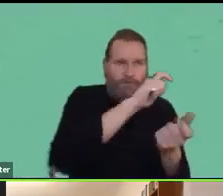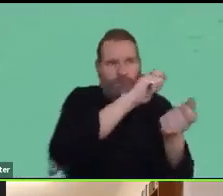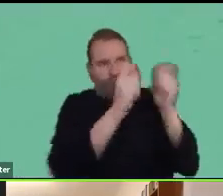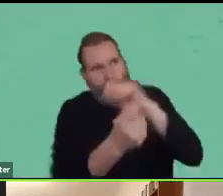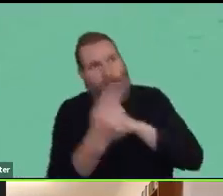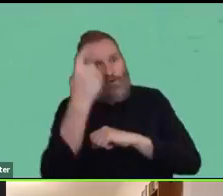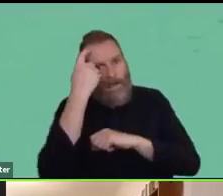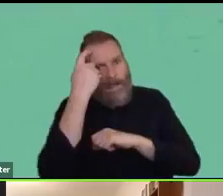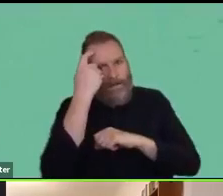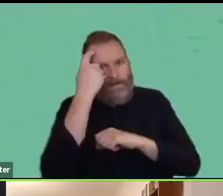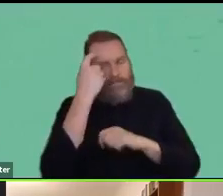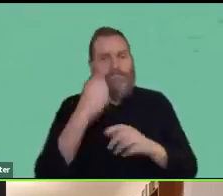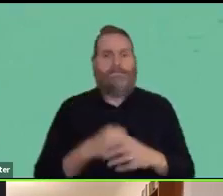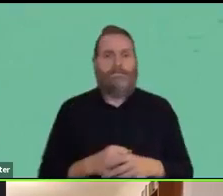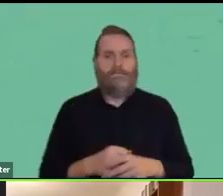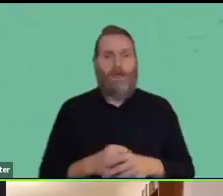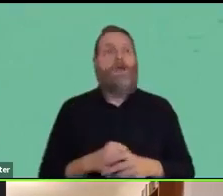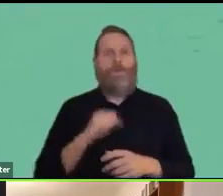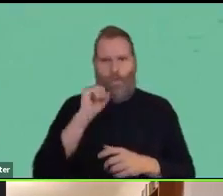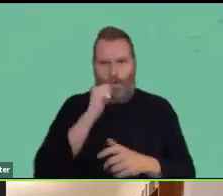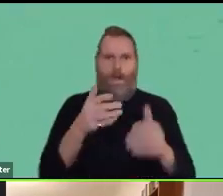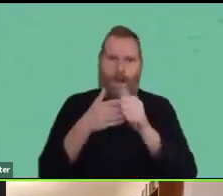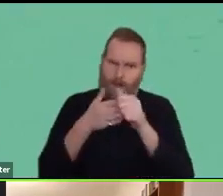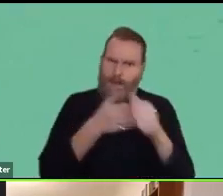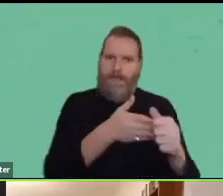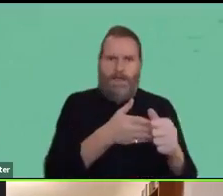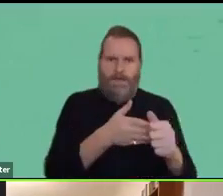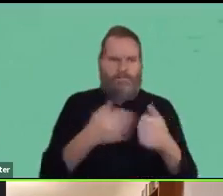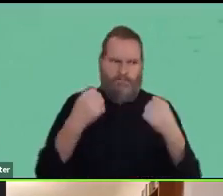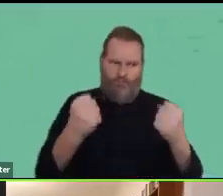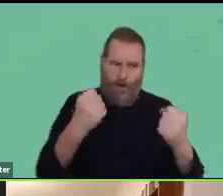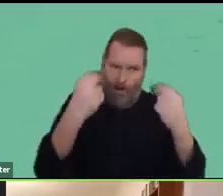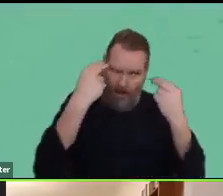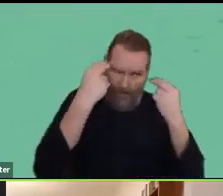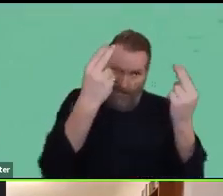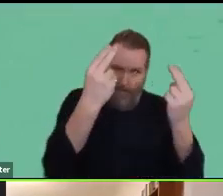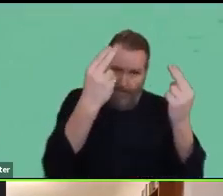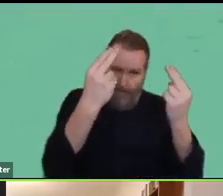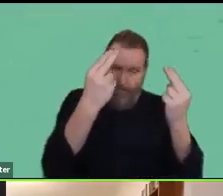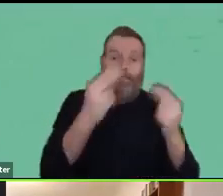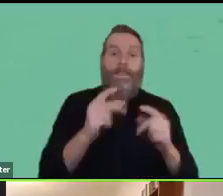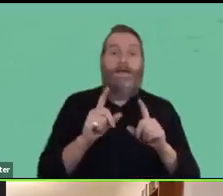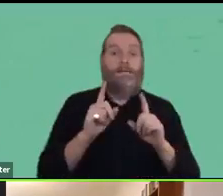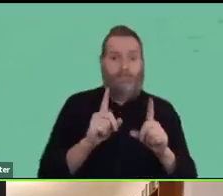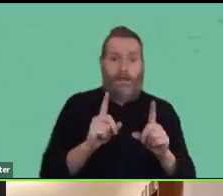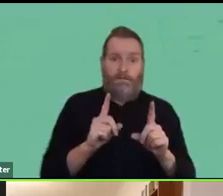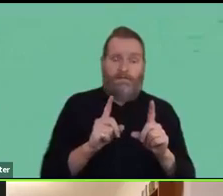point we will take the lead um but in taking the lead we recognize that if other unions are